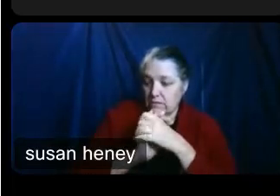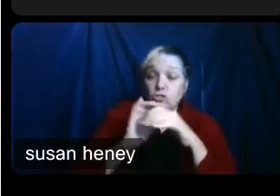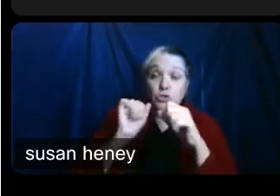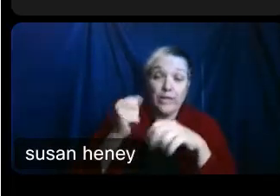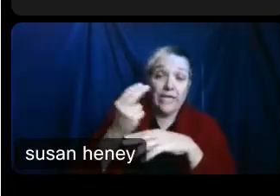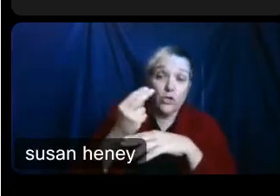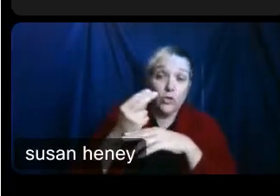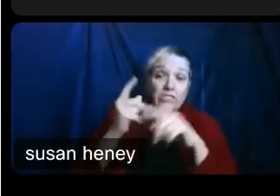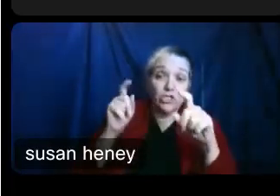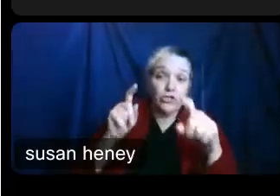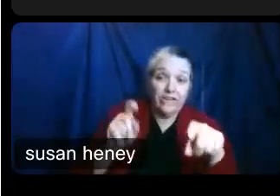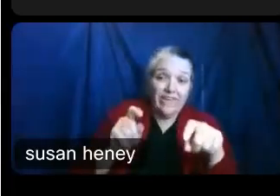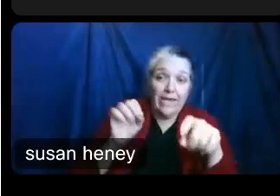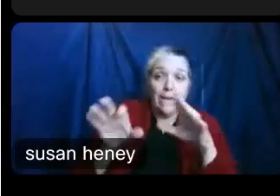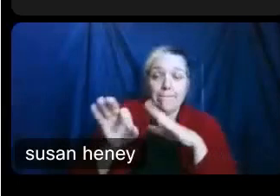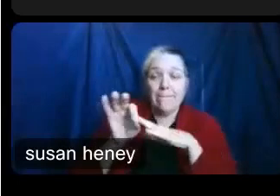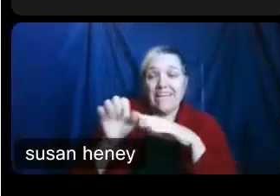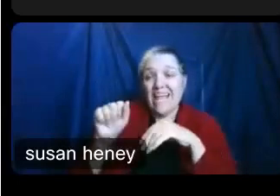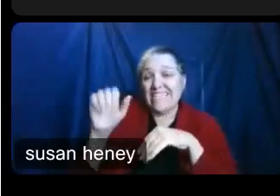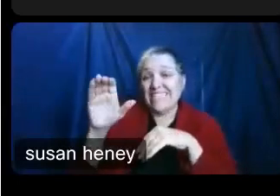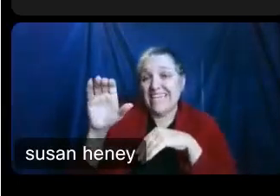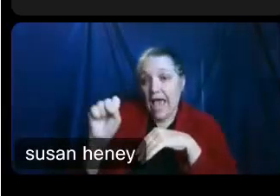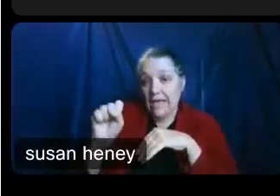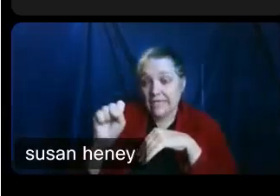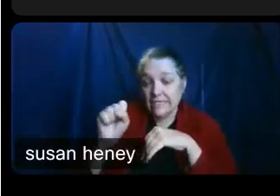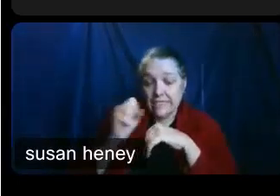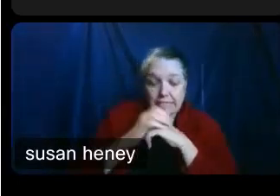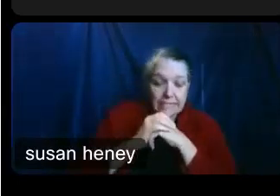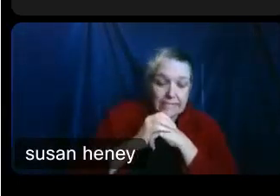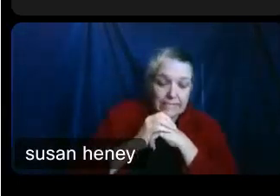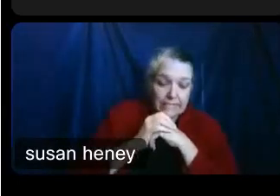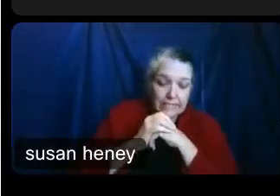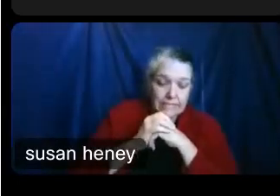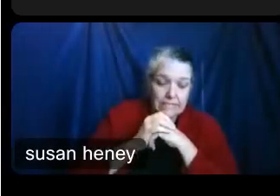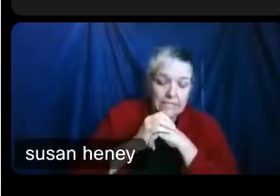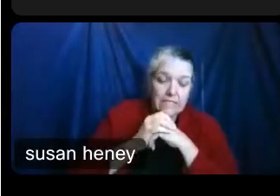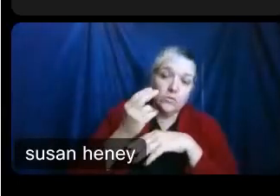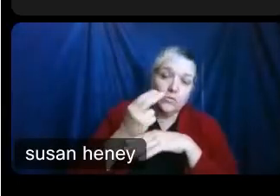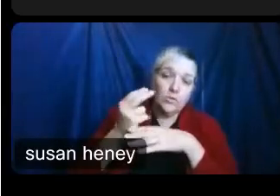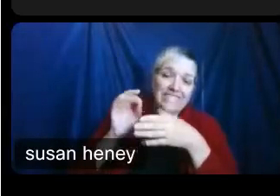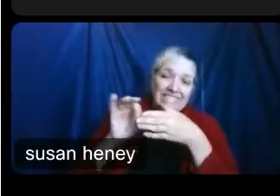select American Community Survey. Since we are using the census tracts, it is only available